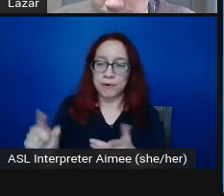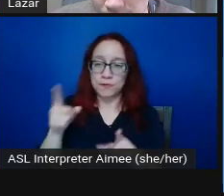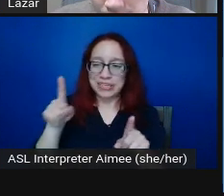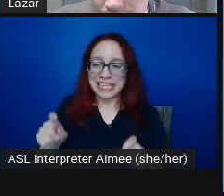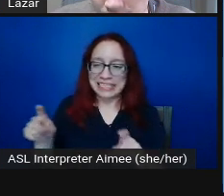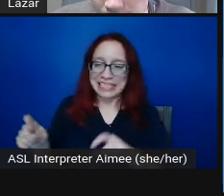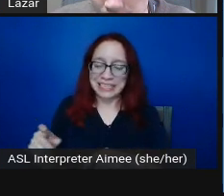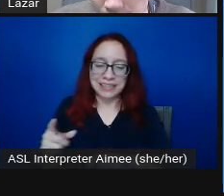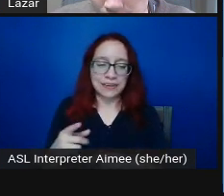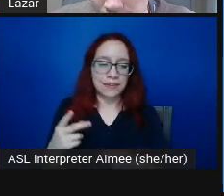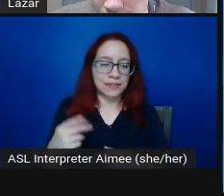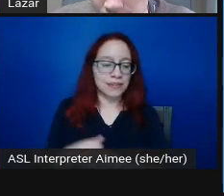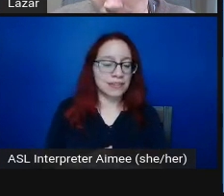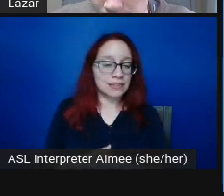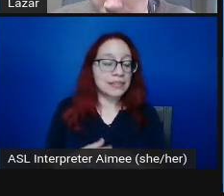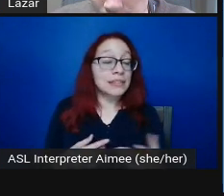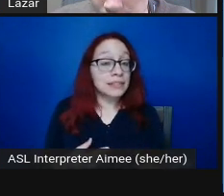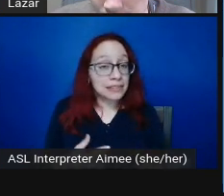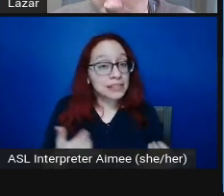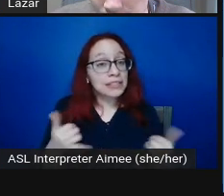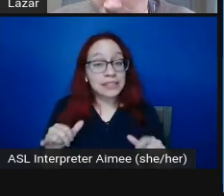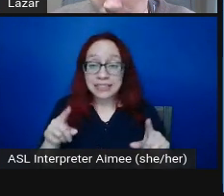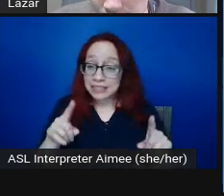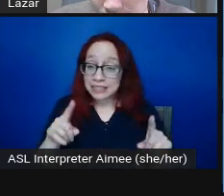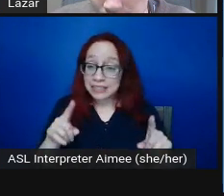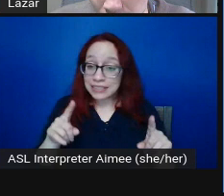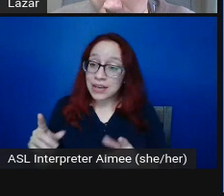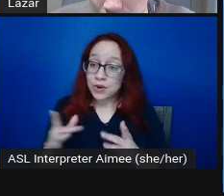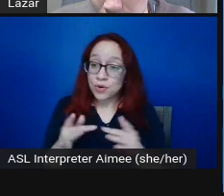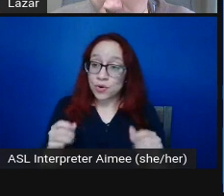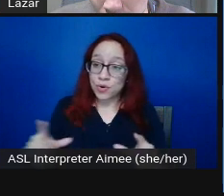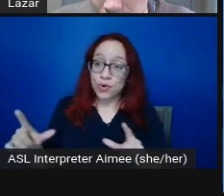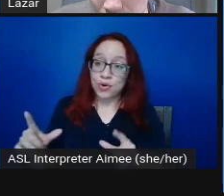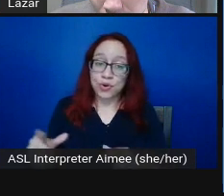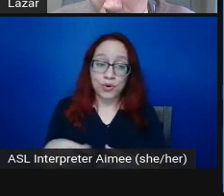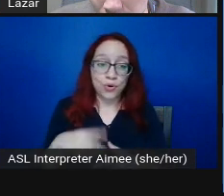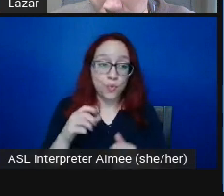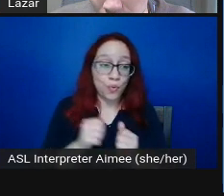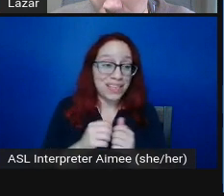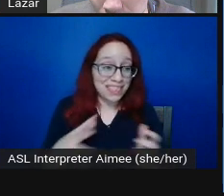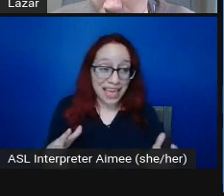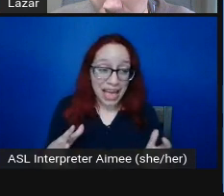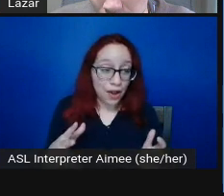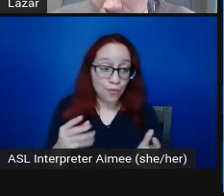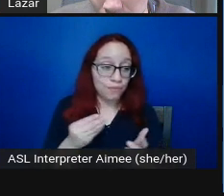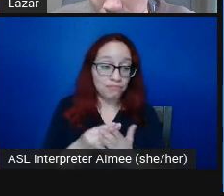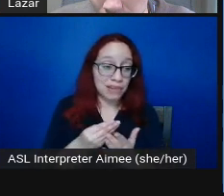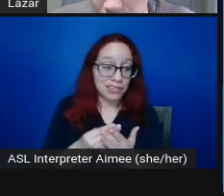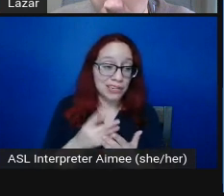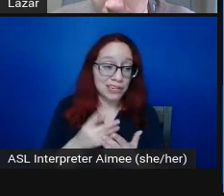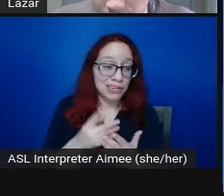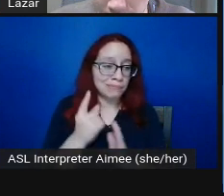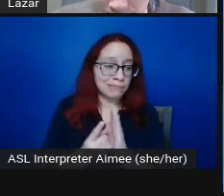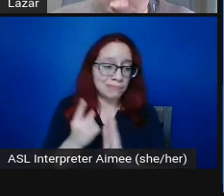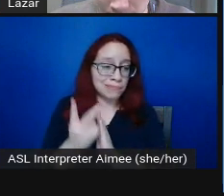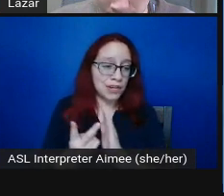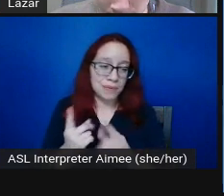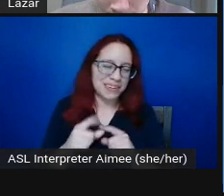Well, you can still test your website on a zero budget and spend only a couple of hours. Yes, it won't be very good testing.